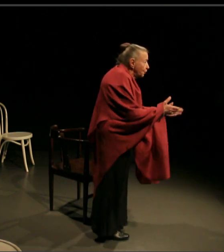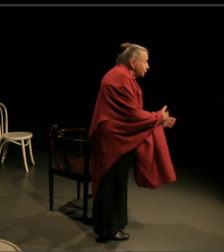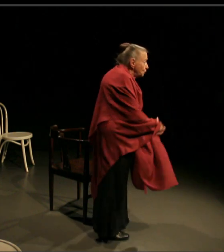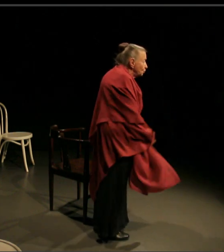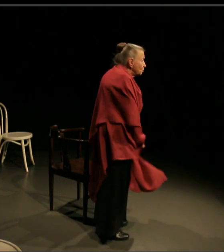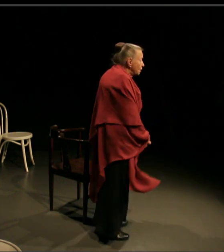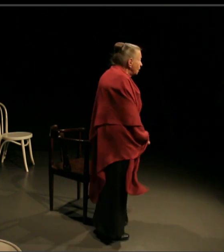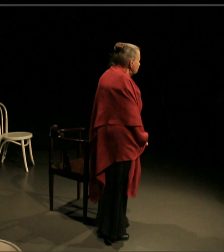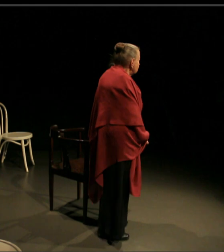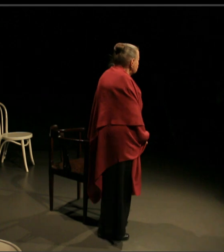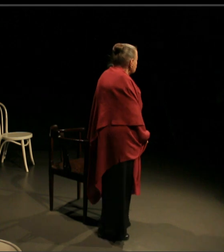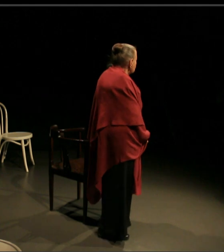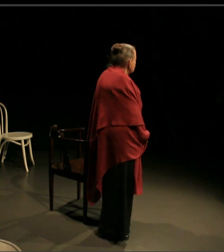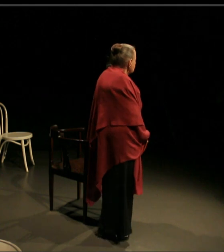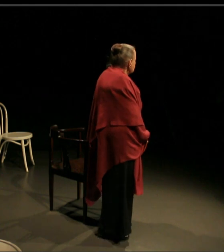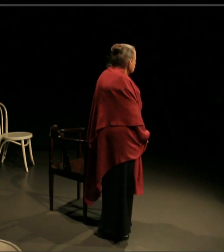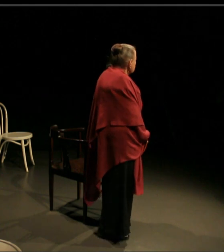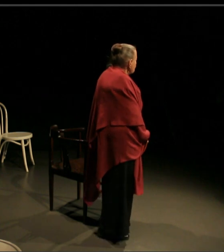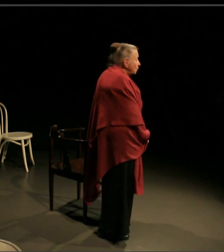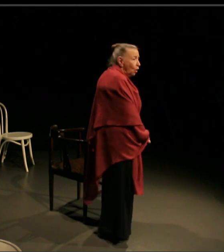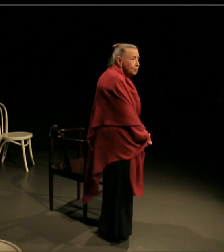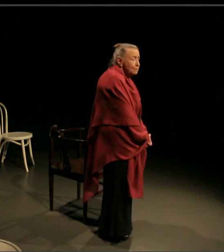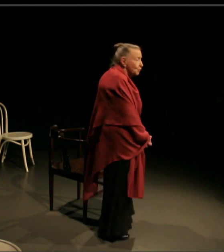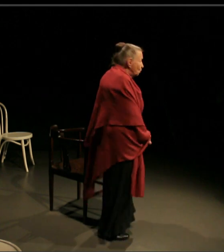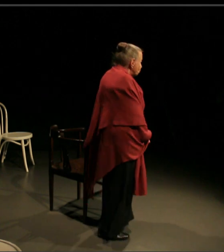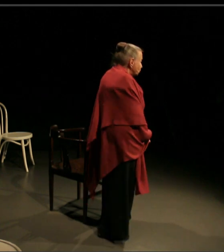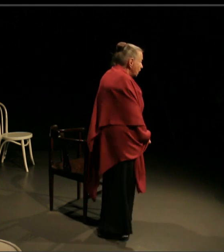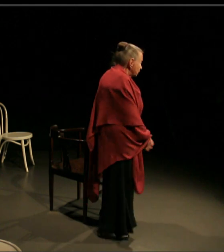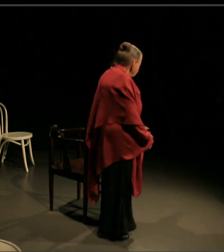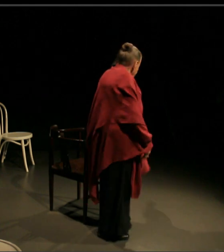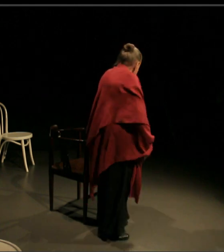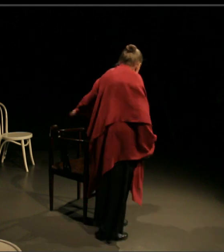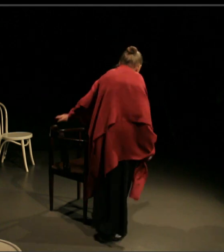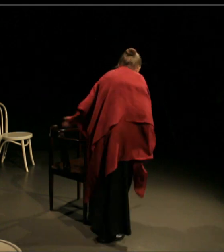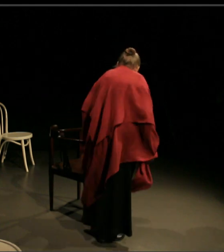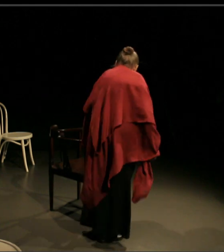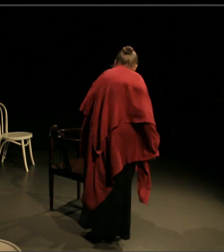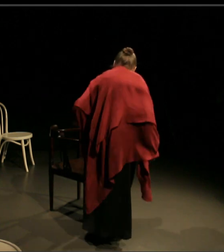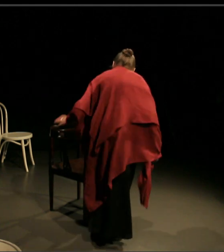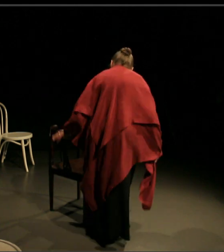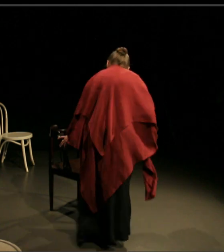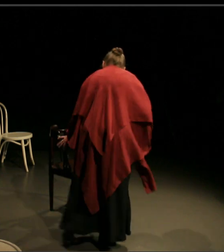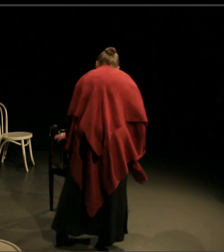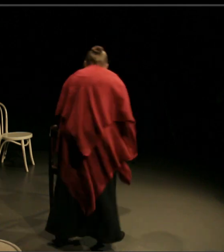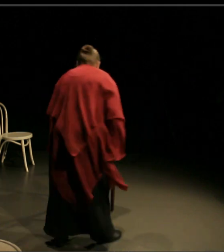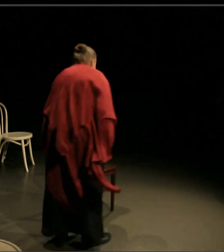the hill called the Temple of Reverie. He looks up and sees Telimena there!